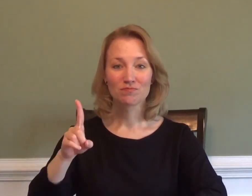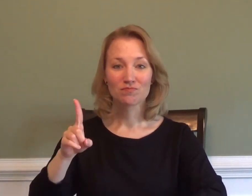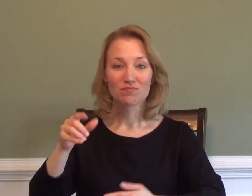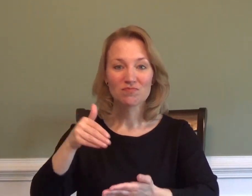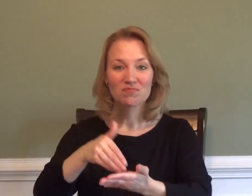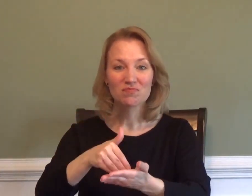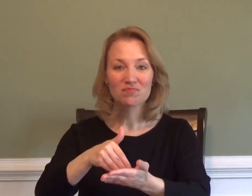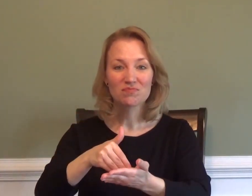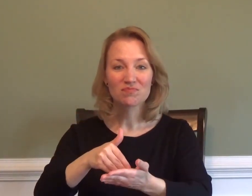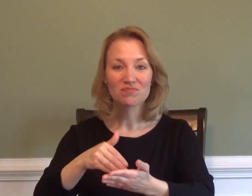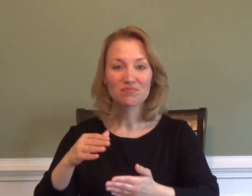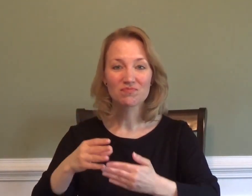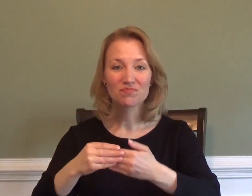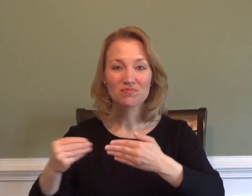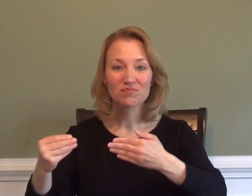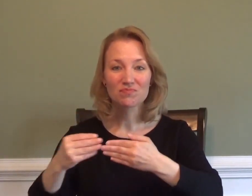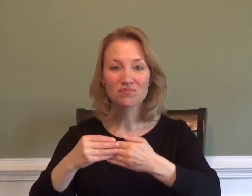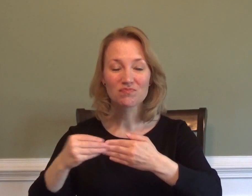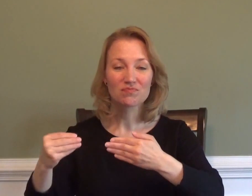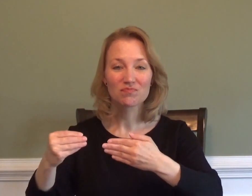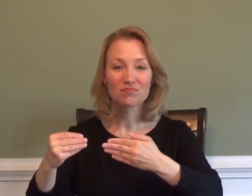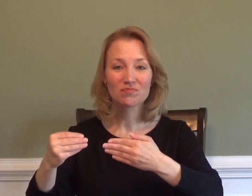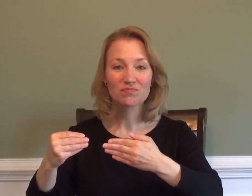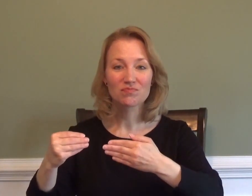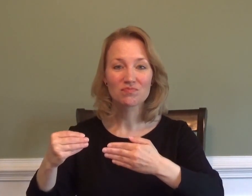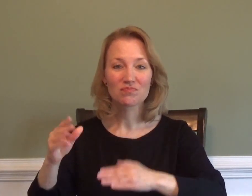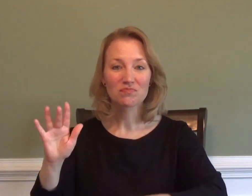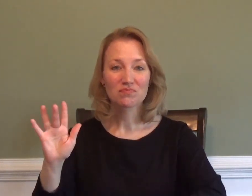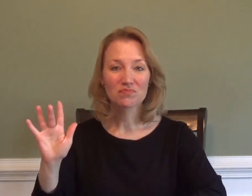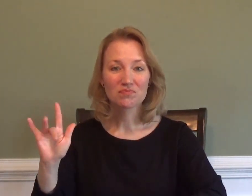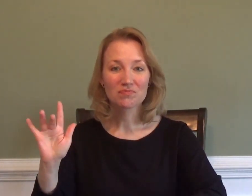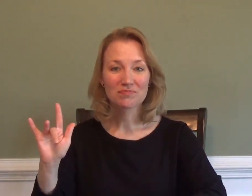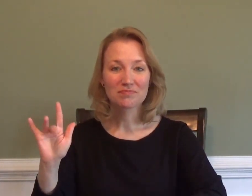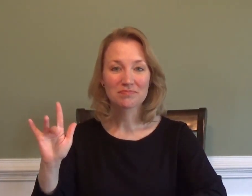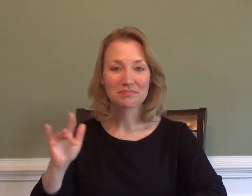$1,000.25